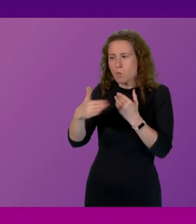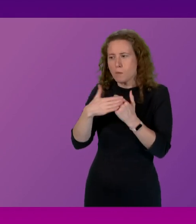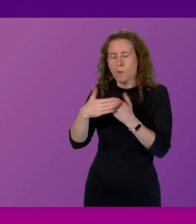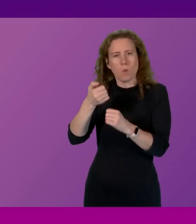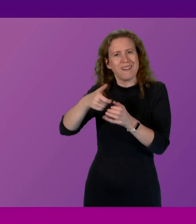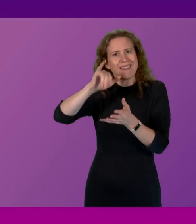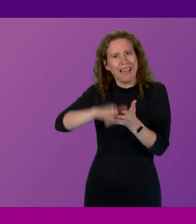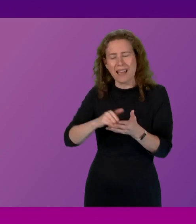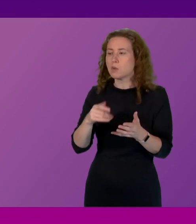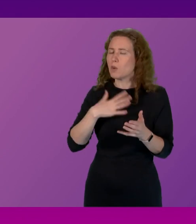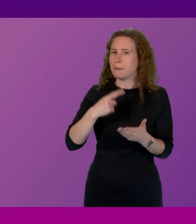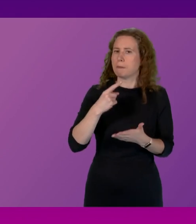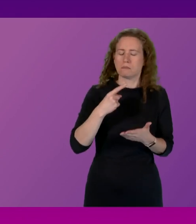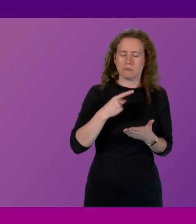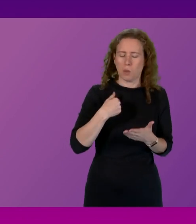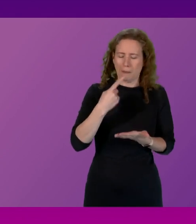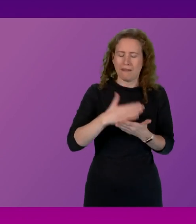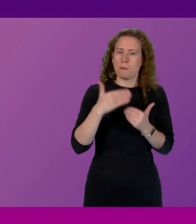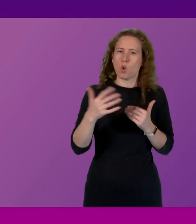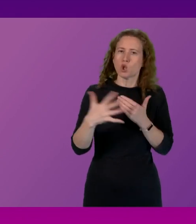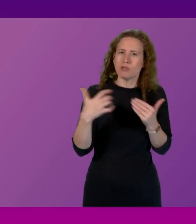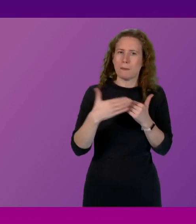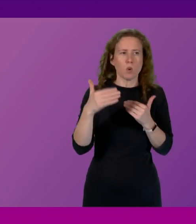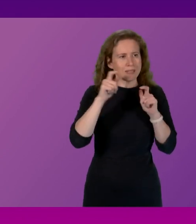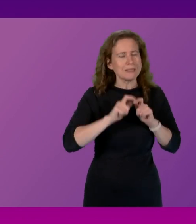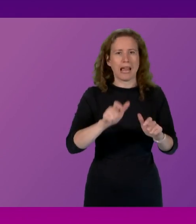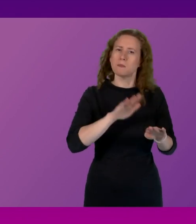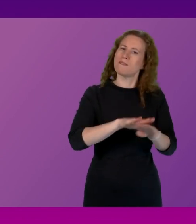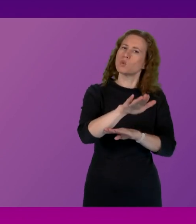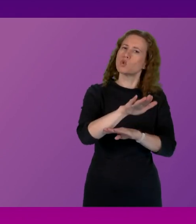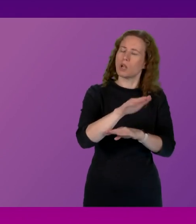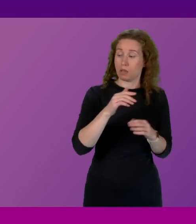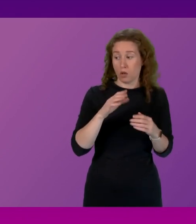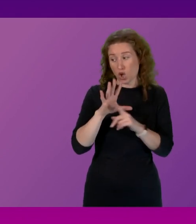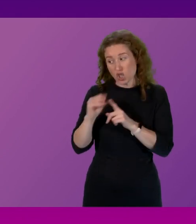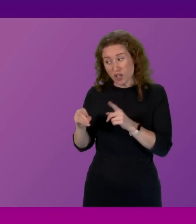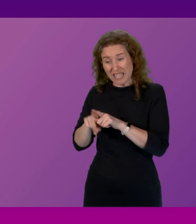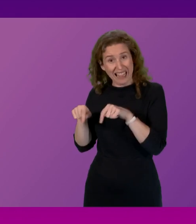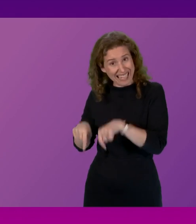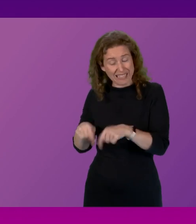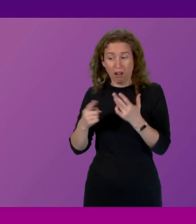more sustainable future for Scotland. As ever, on this issue, as on many other issues, the Conservatives will be on the wrong side